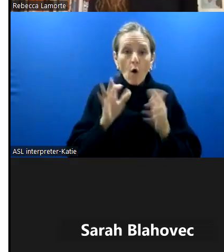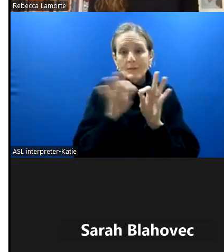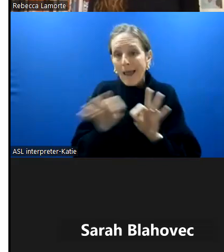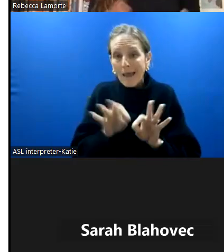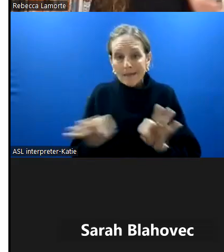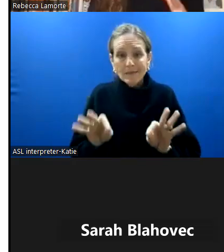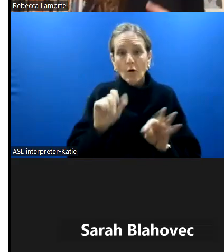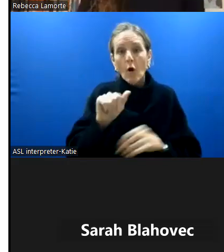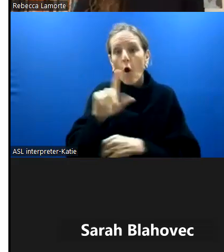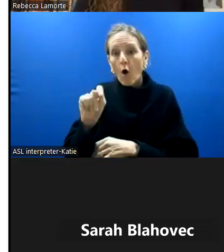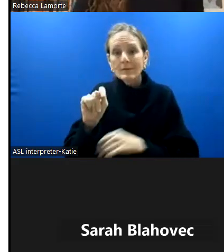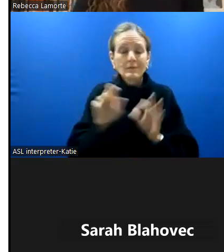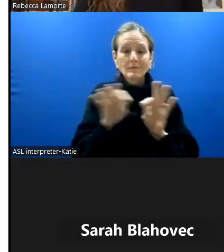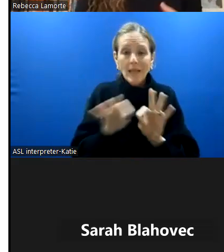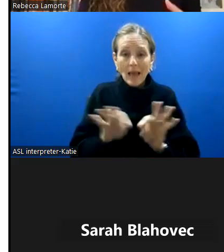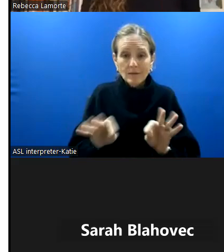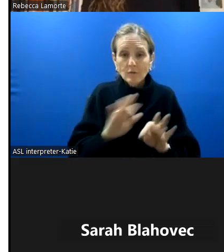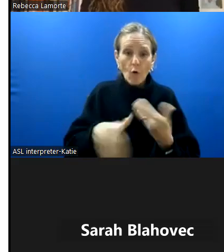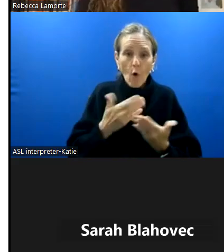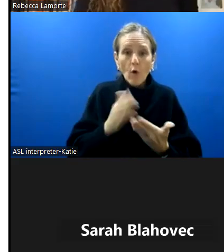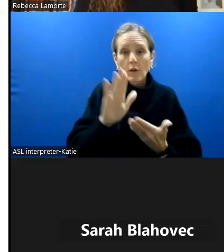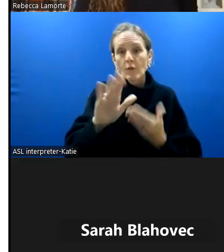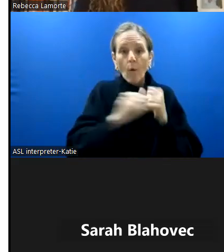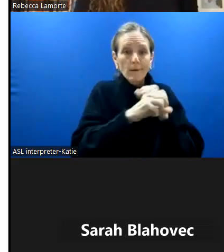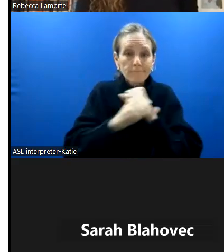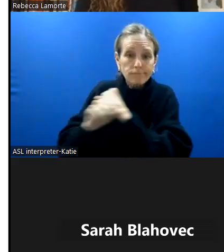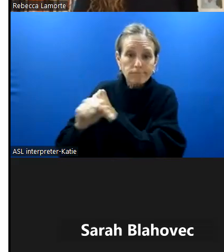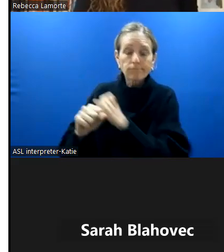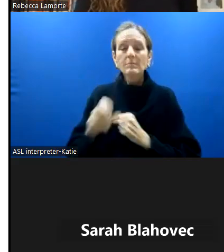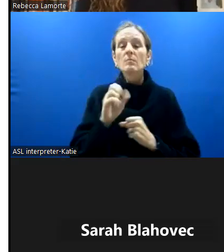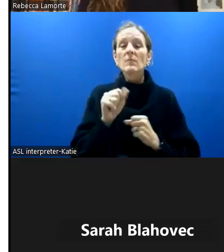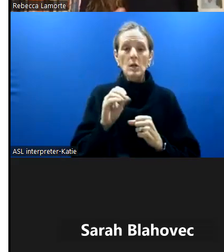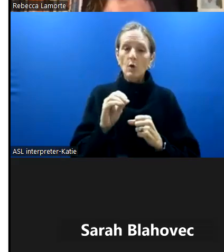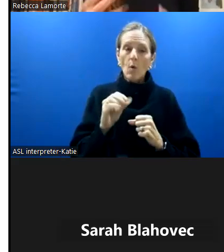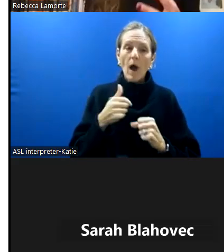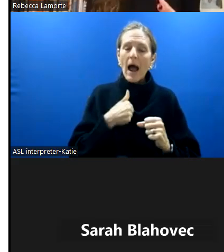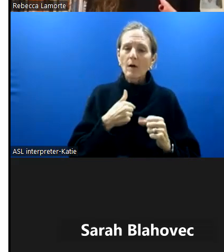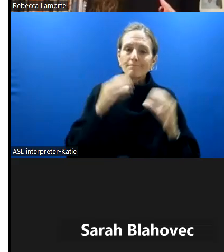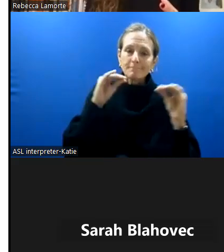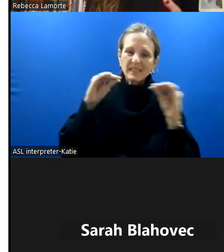And so now let's dive in, and let's pivot, and let's go to our next slide with an introduction